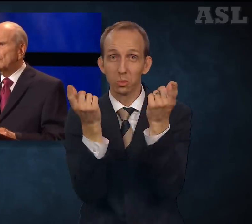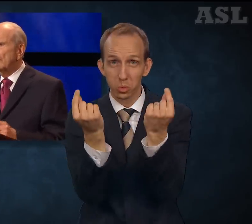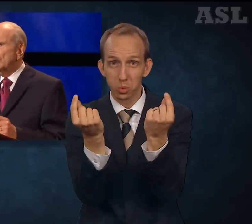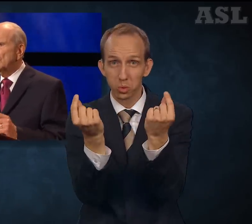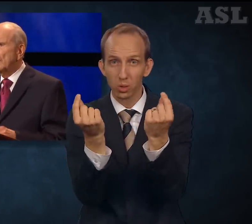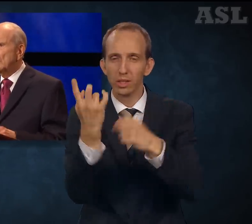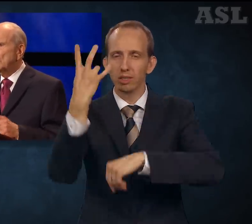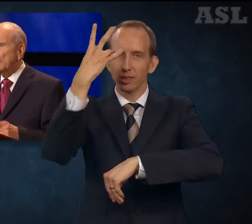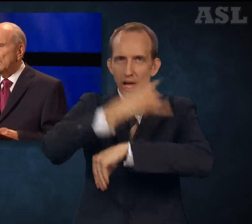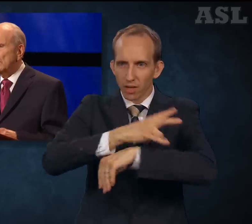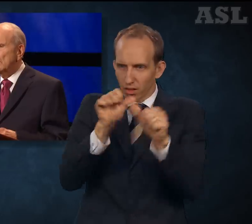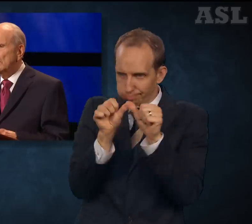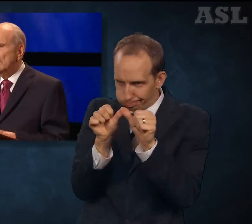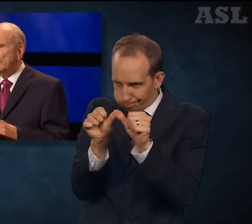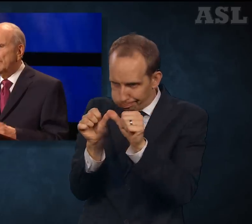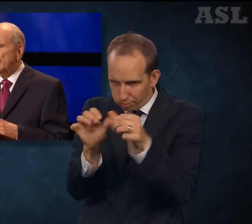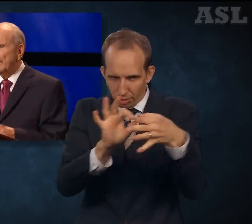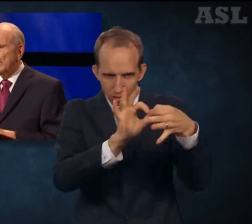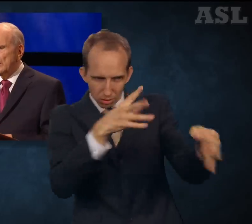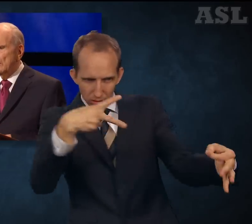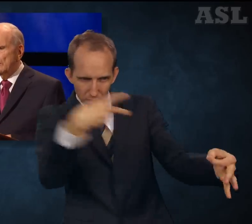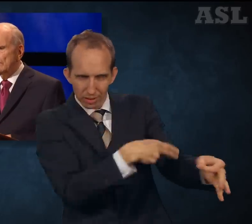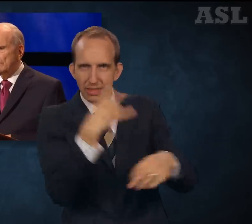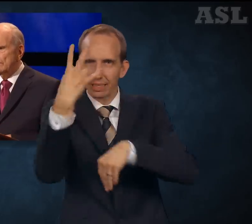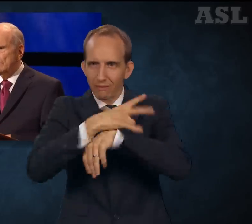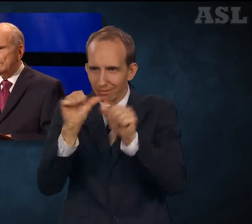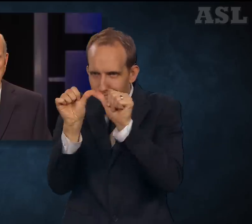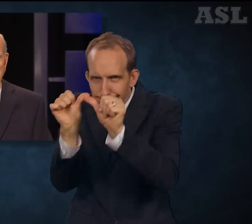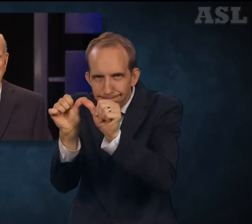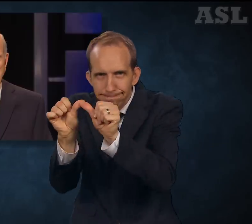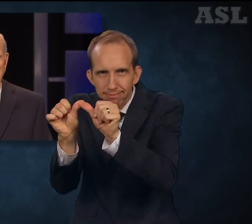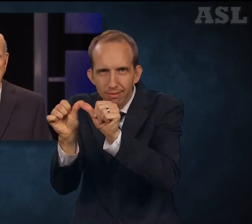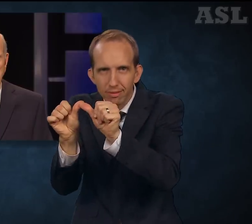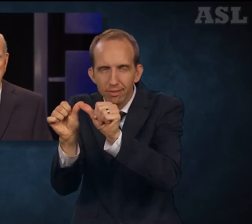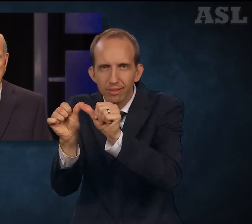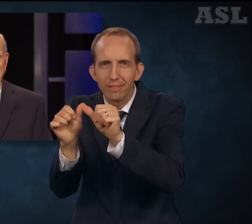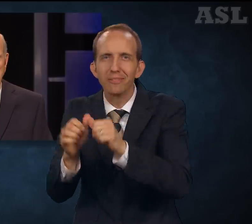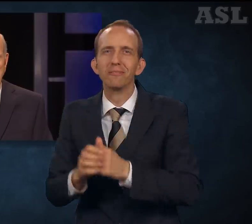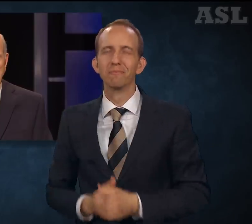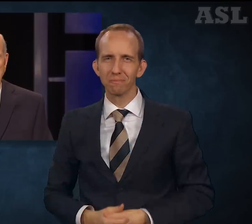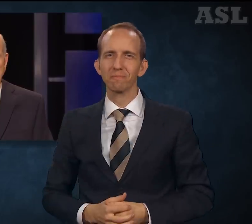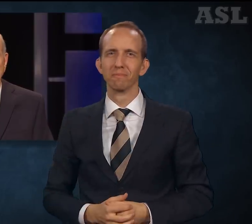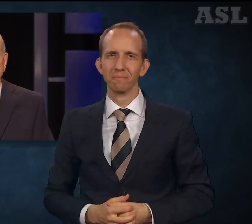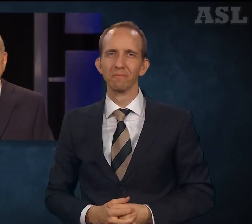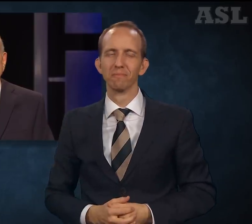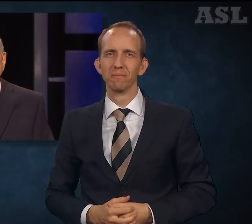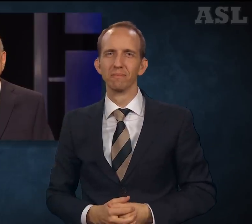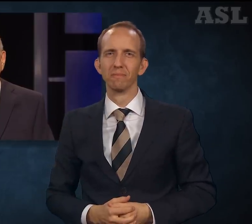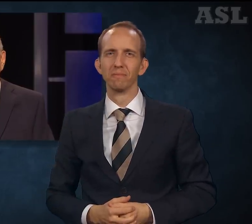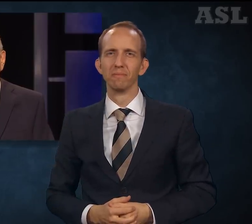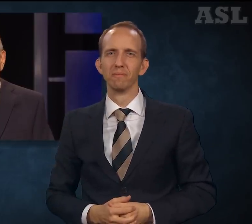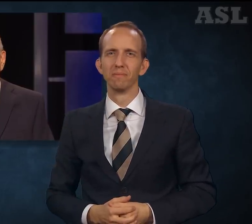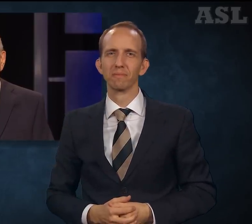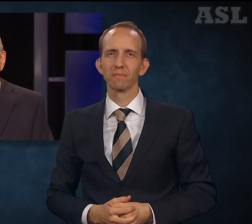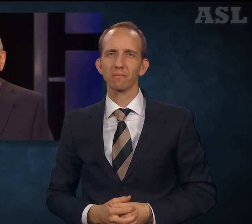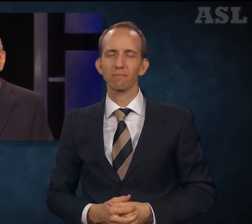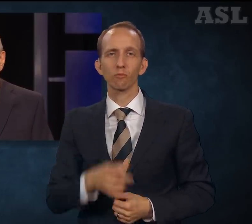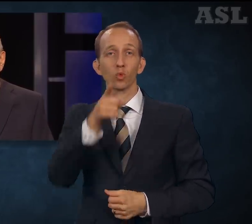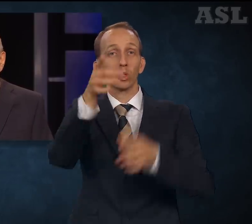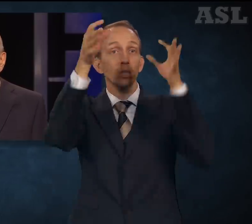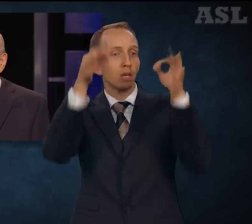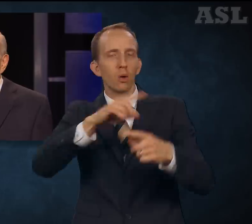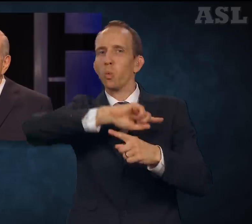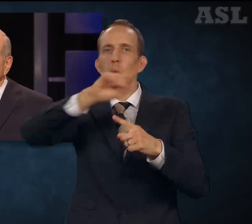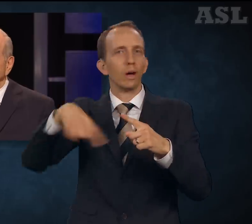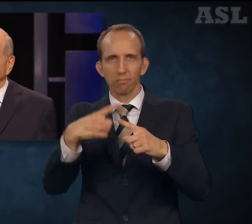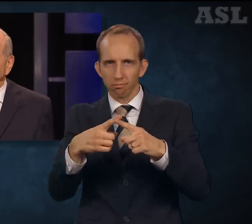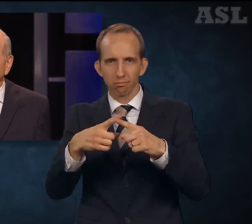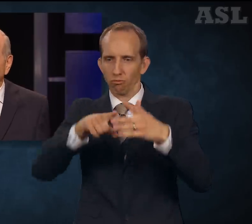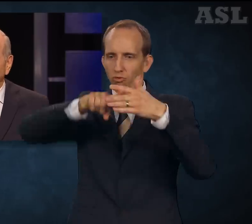SO GIVE YOURSELF A SEVEN-DAY